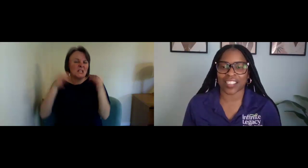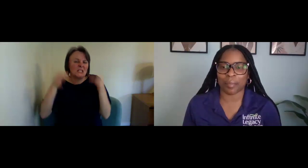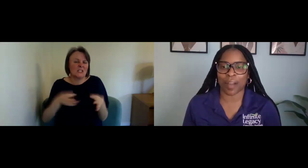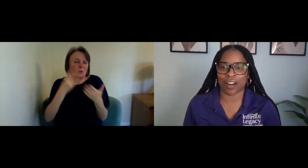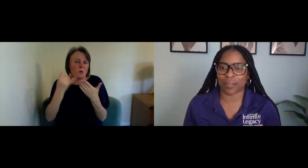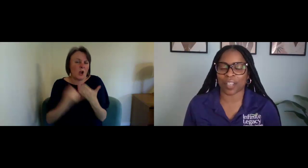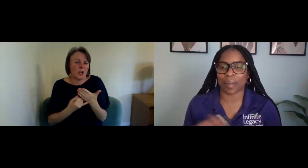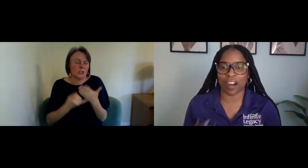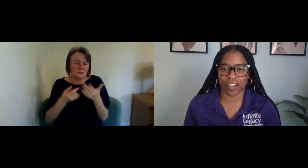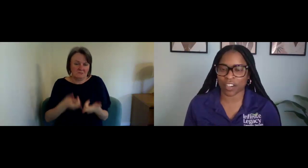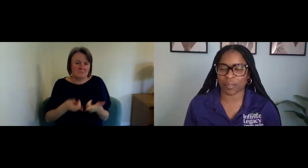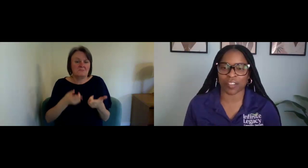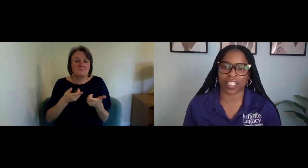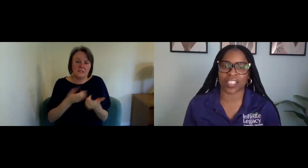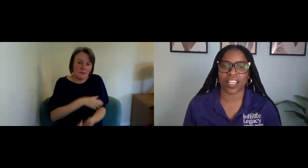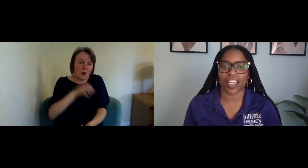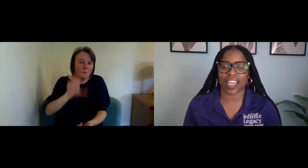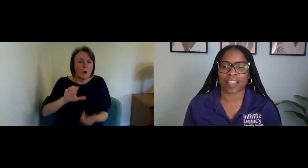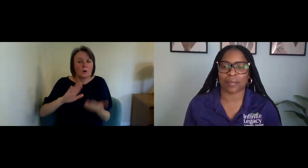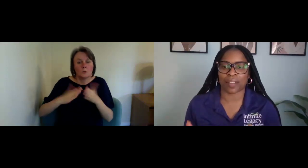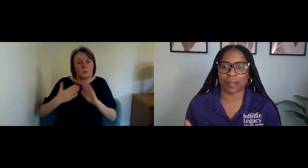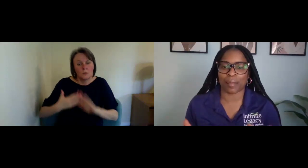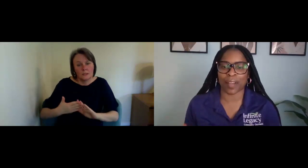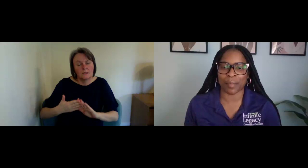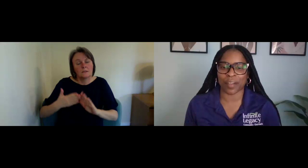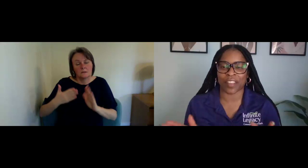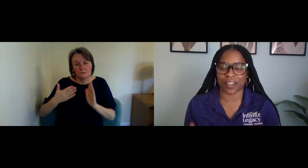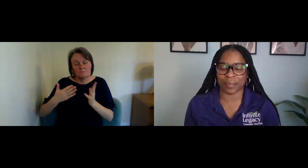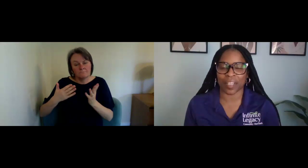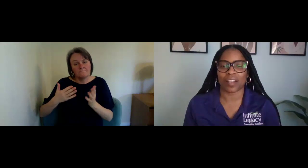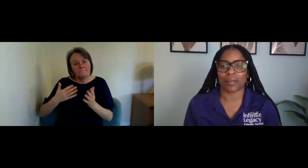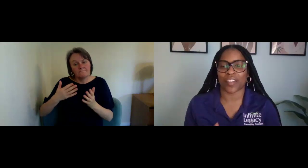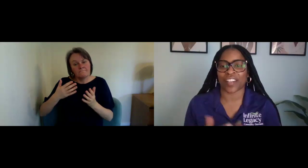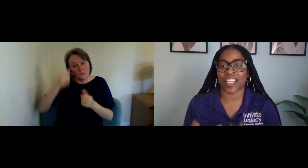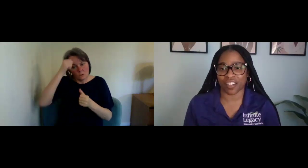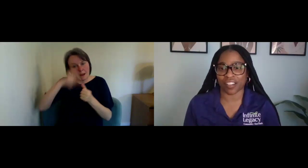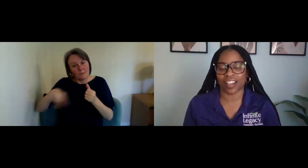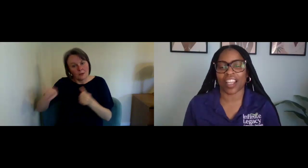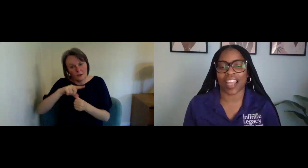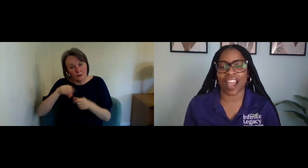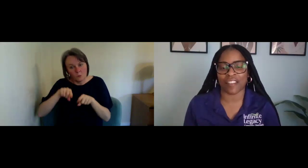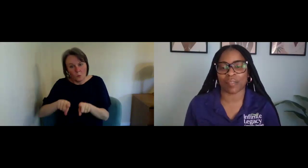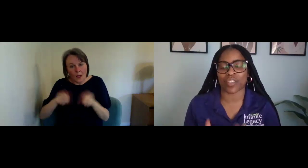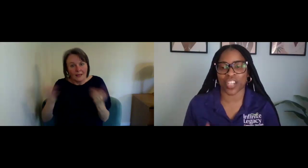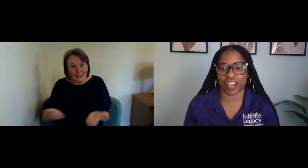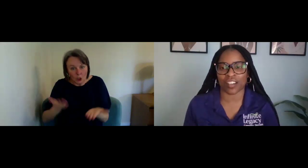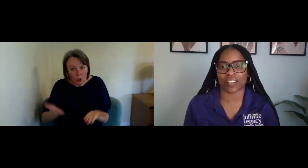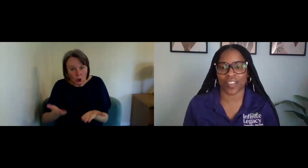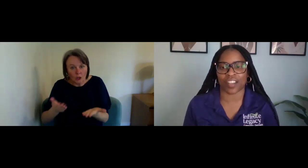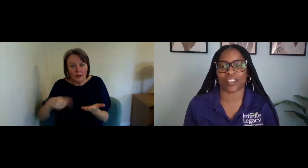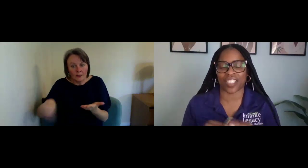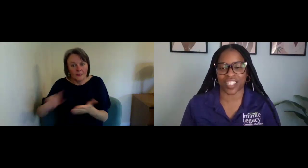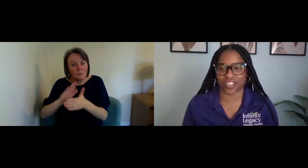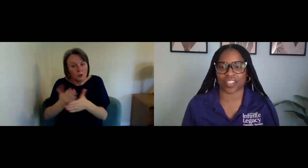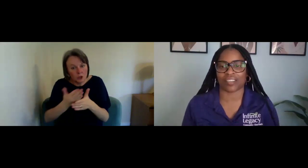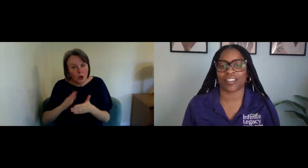It's about empowering our communities and remembering them when they're here, and having them share their decision